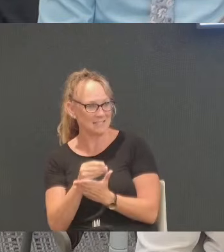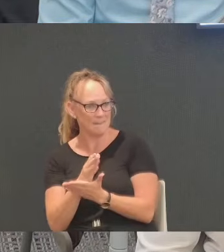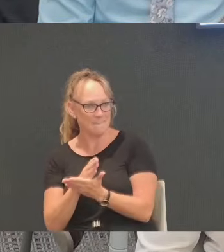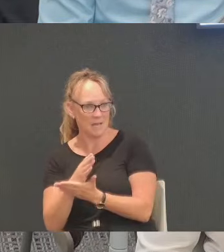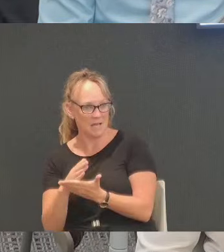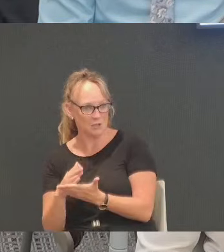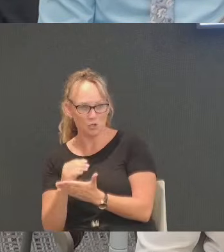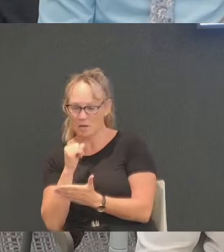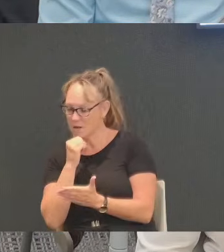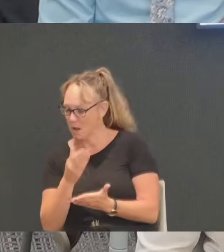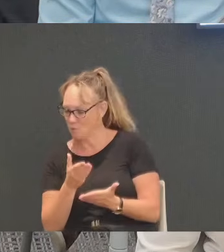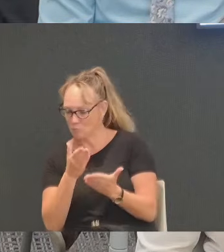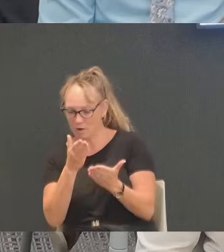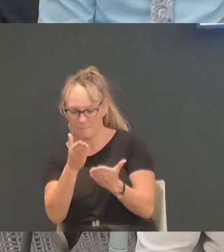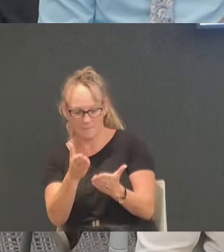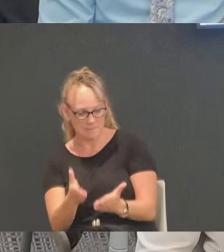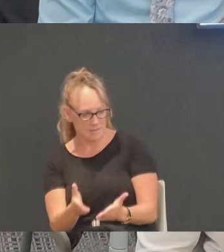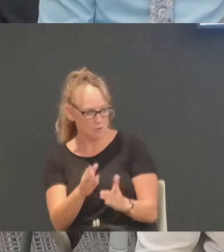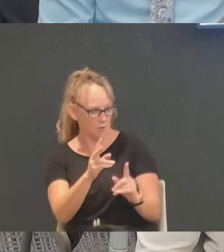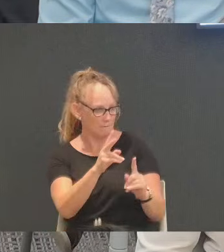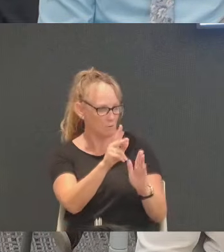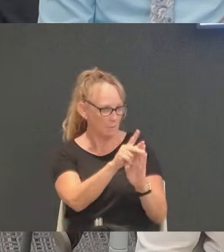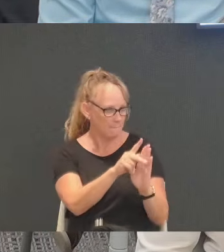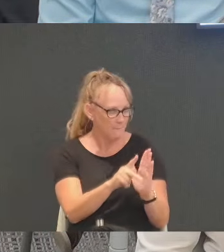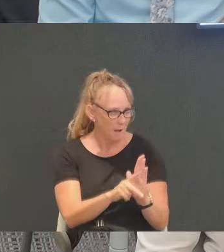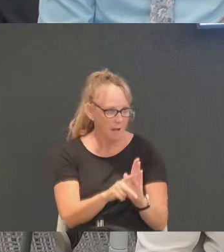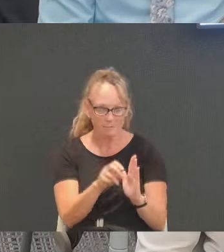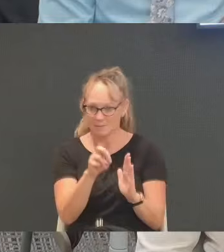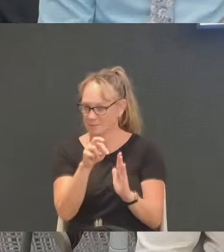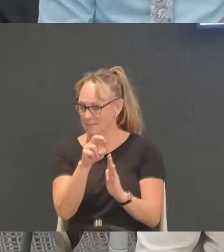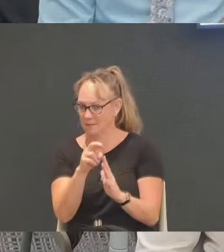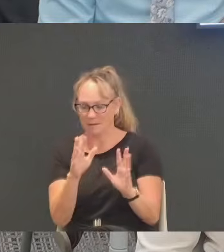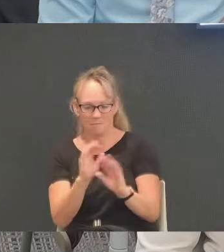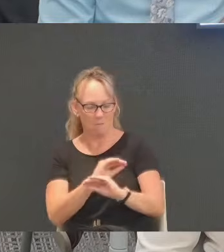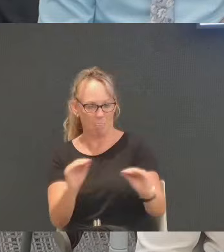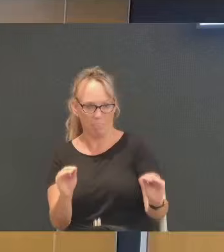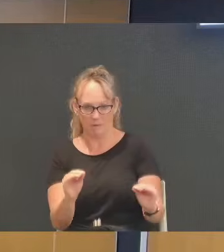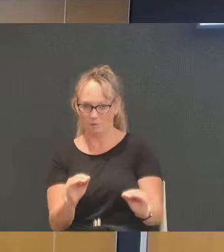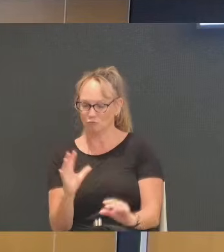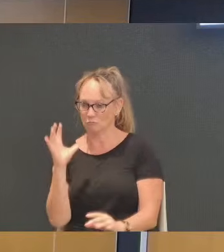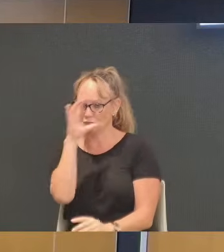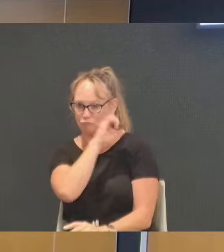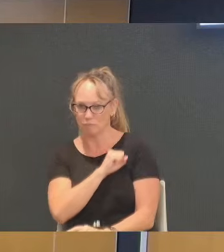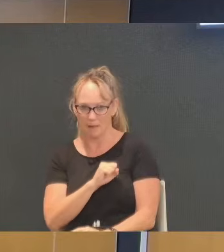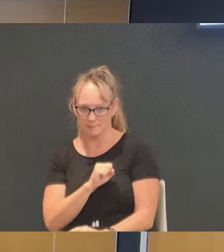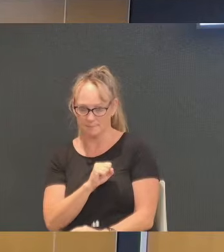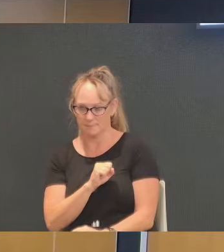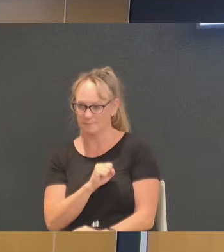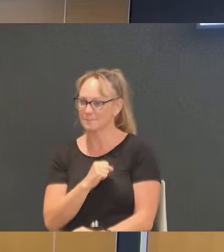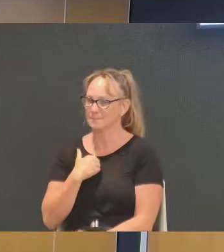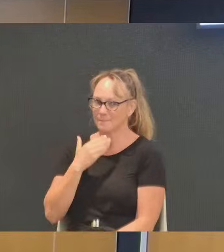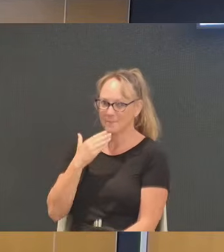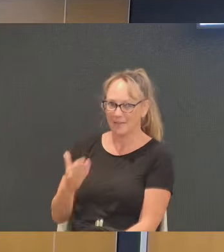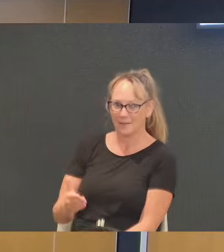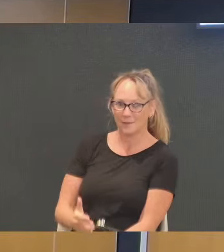or funding levels for anything in 2027. It's just a rough guess. Okay. Thank you. Thank you,